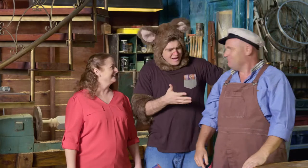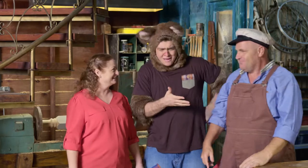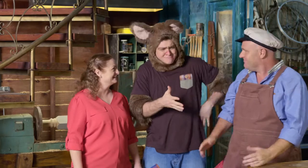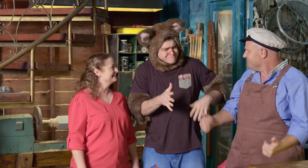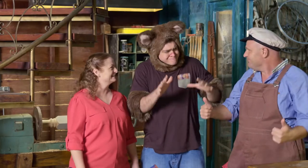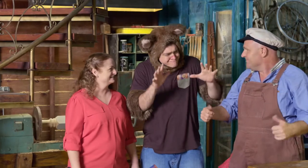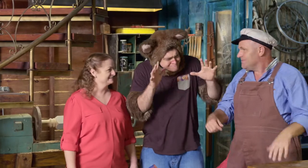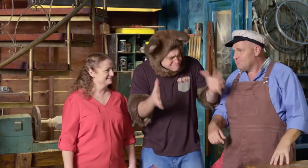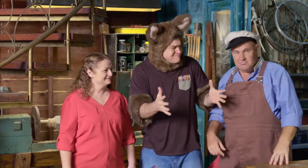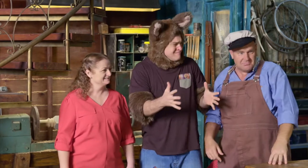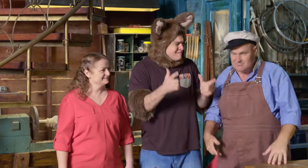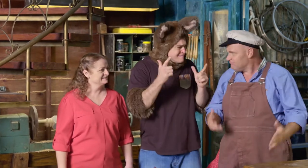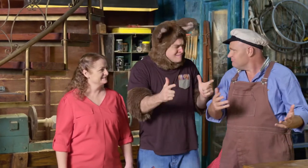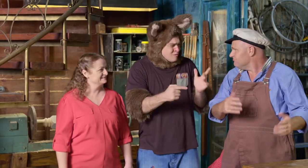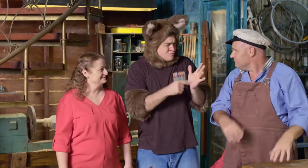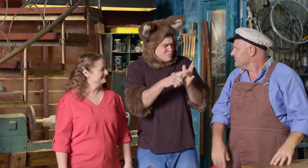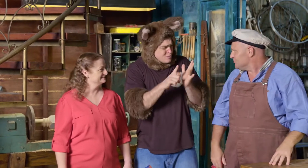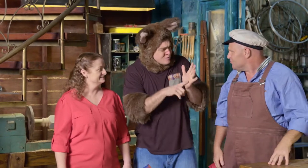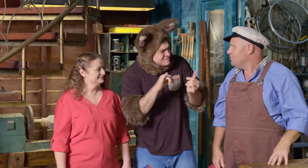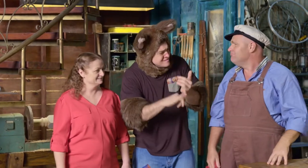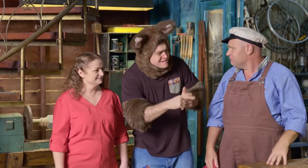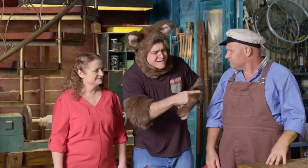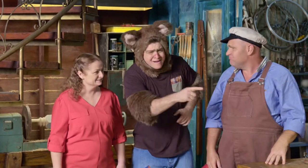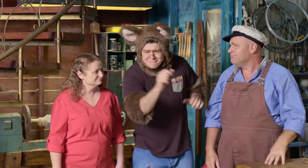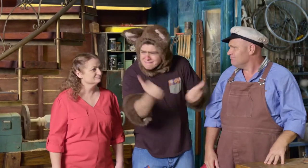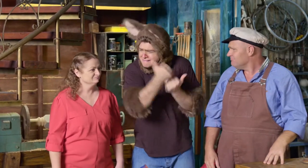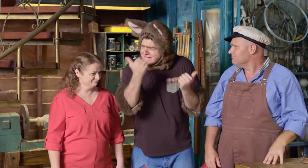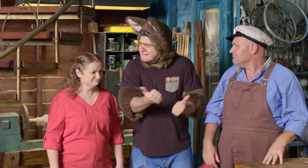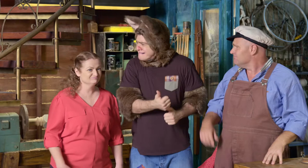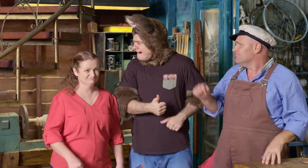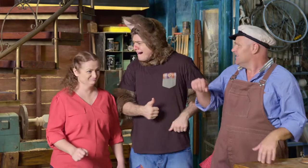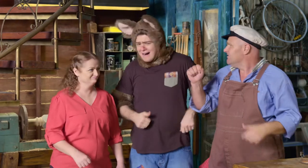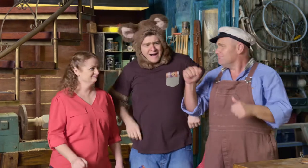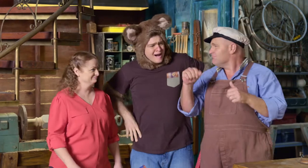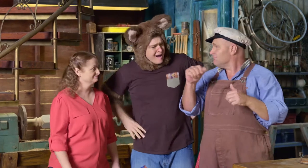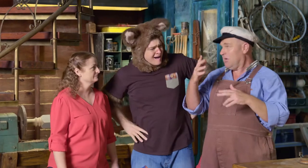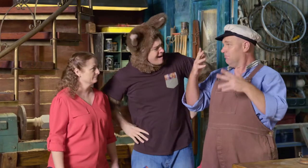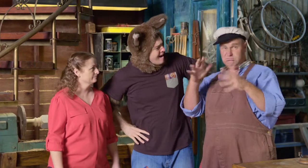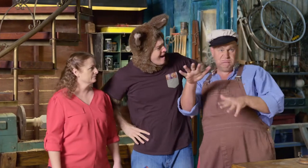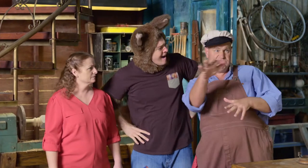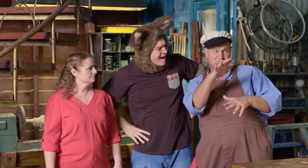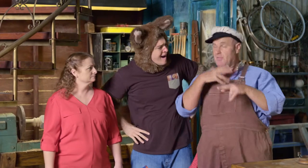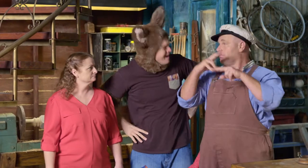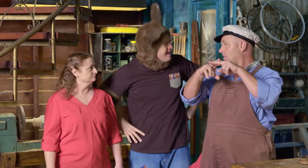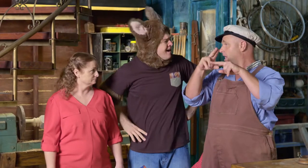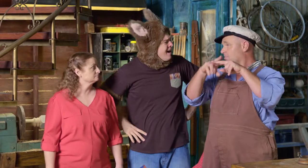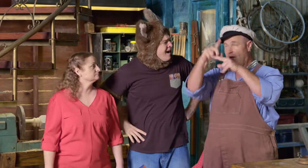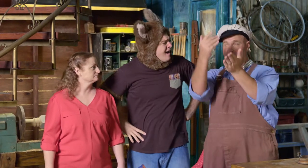Oh, that's great. Oh, Skip, you've just got so many tools. Yes, I do have a lot of tools.